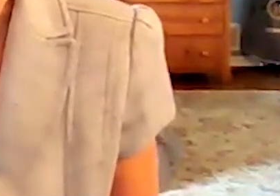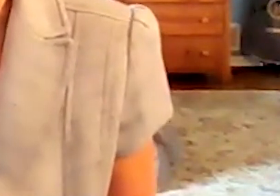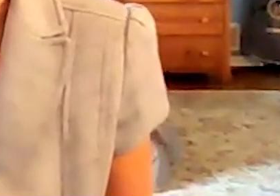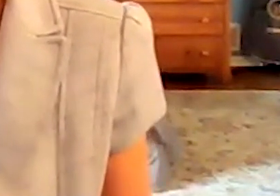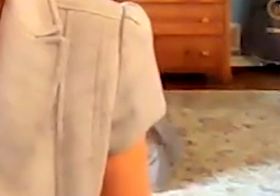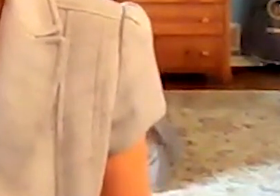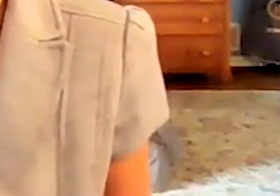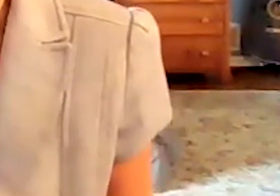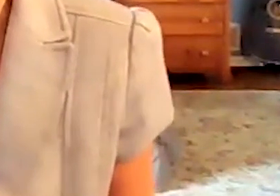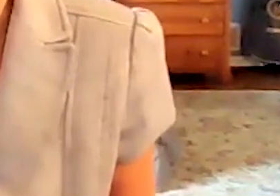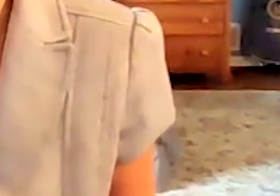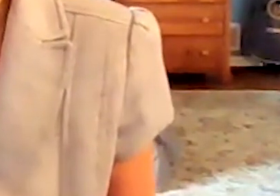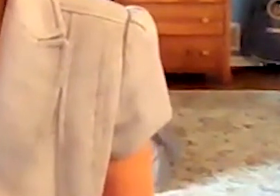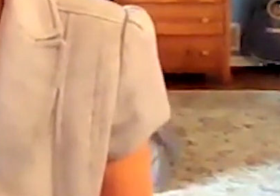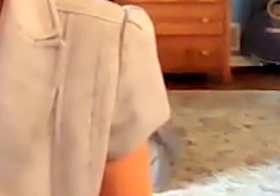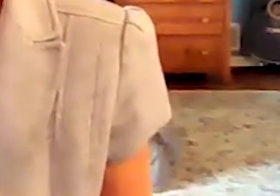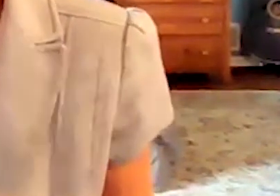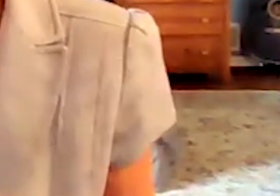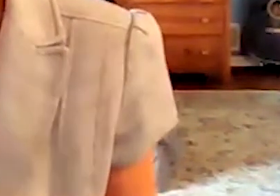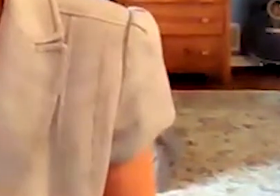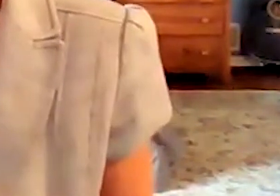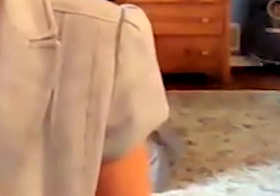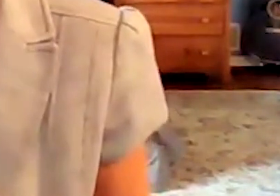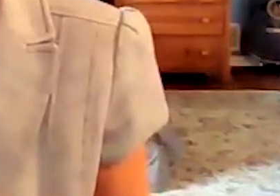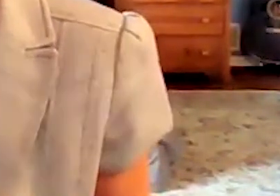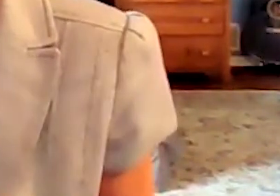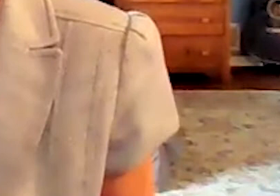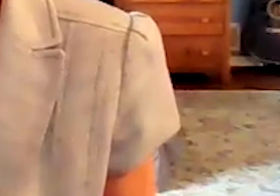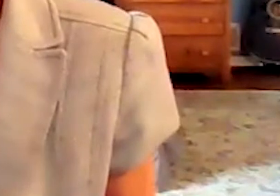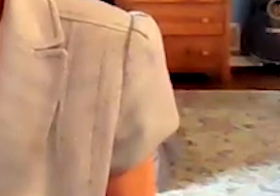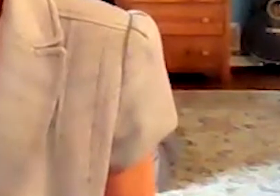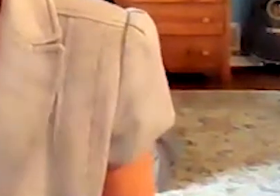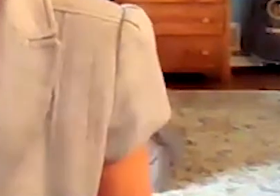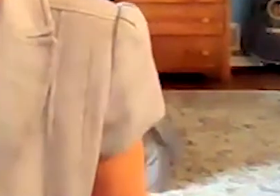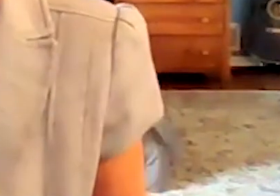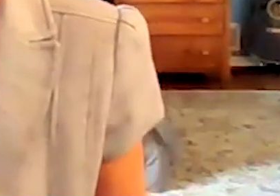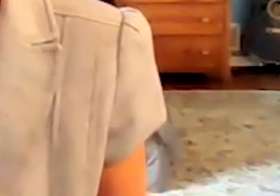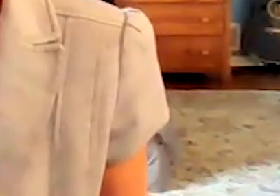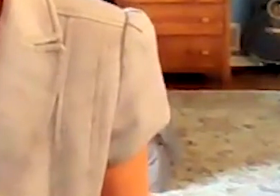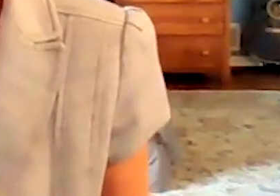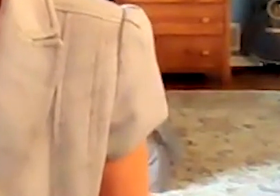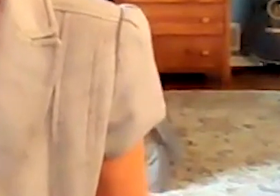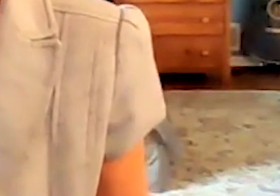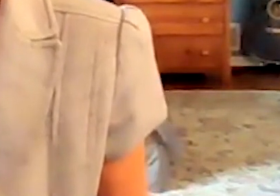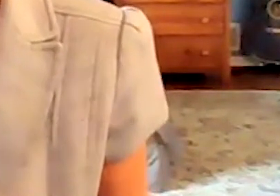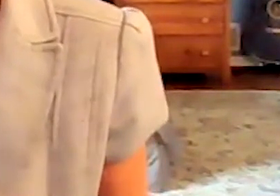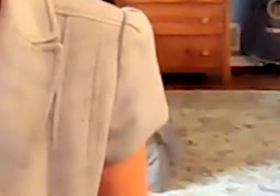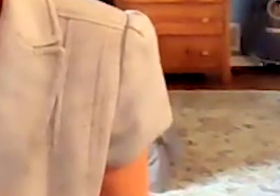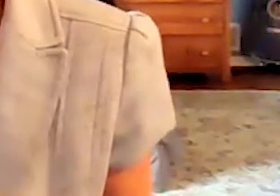requiring flexibility, perseverance, and resilience. Here in Delaware, we are working hard